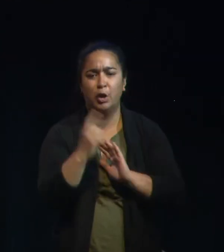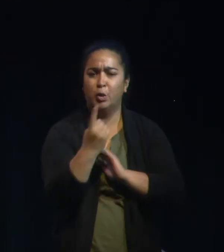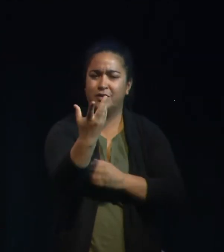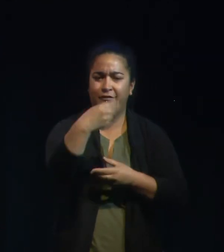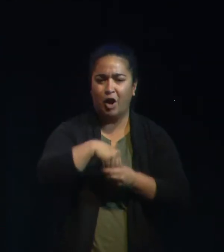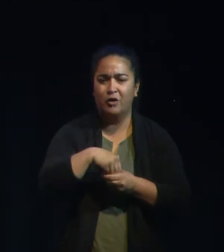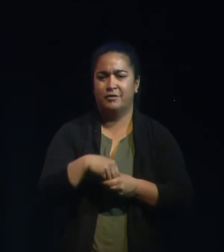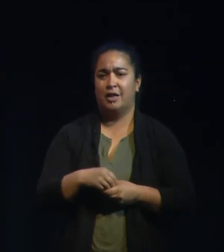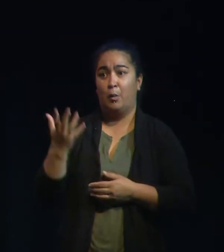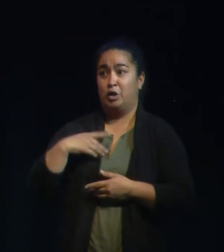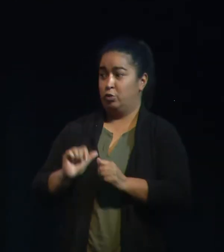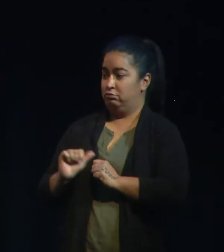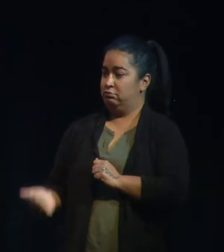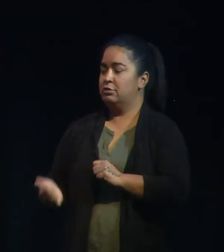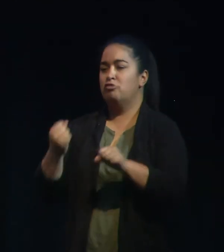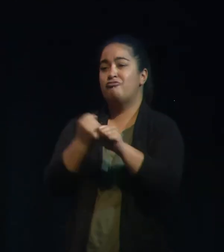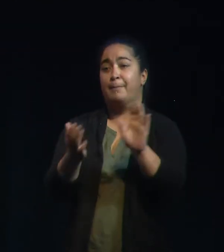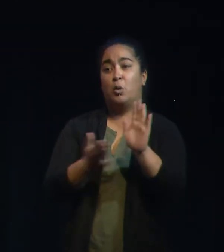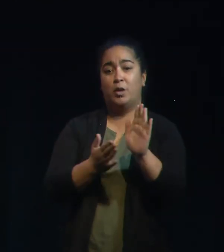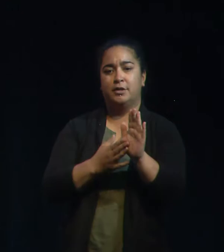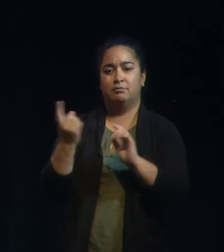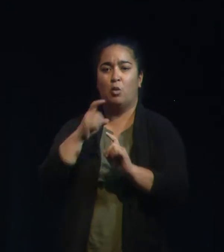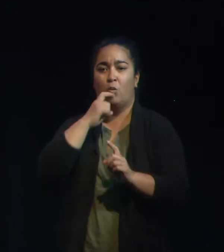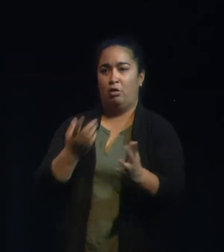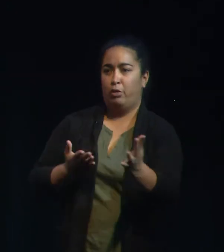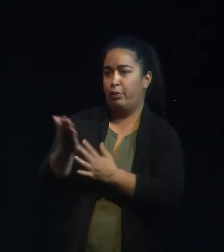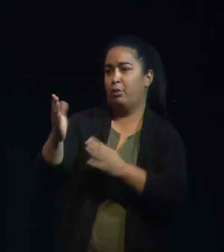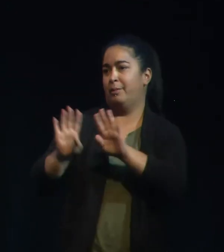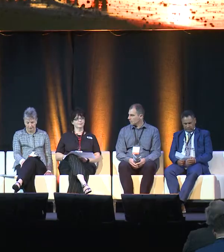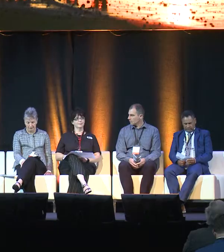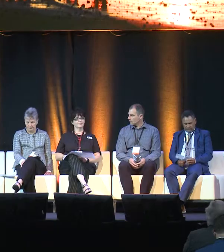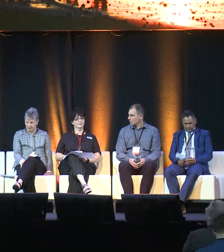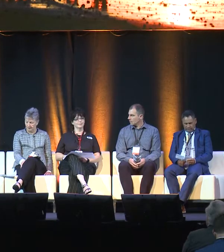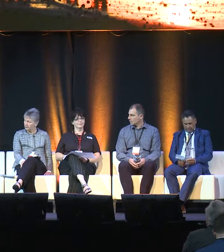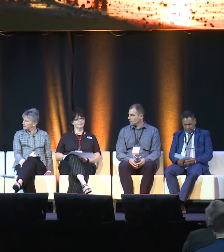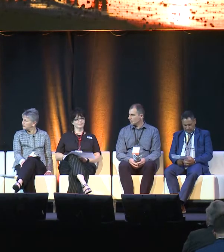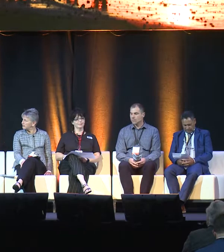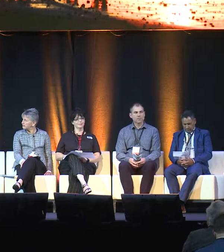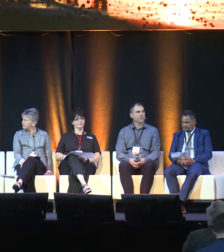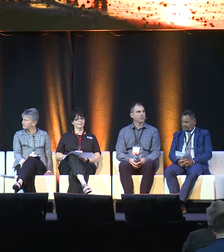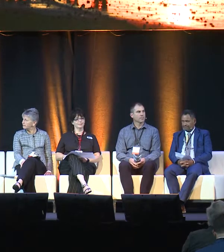over to Grant McQuoid who's going to take us through our panel discussion.